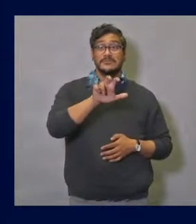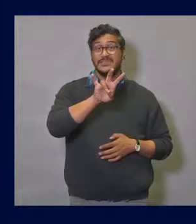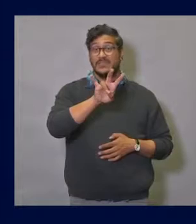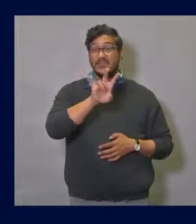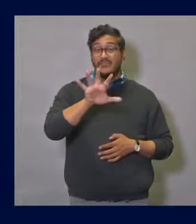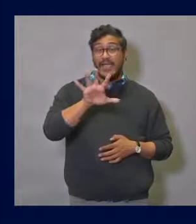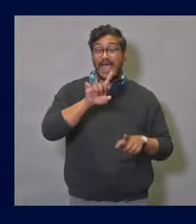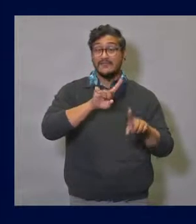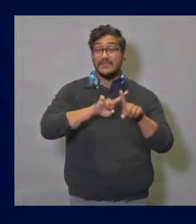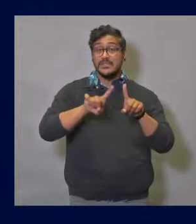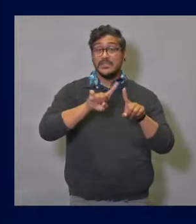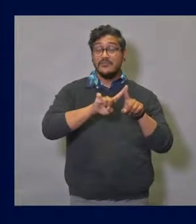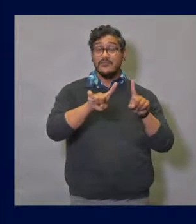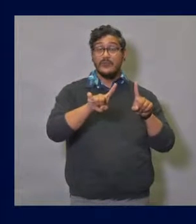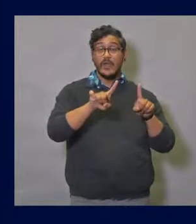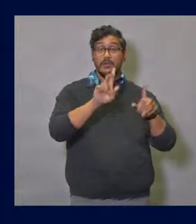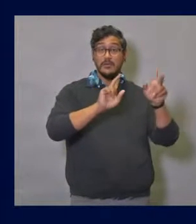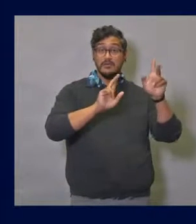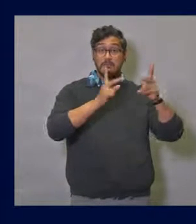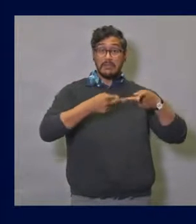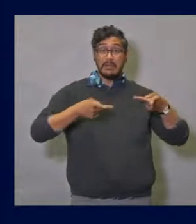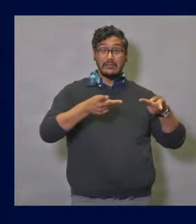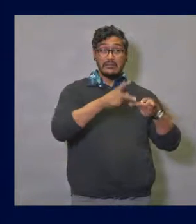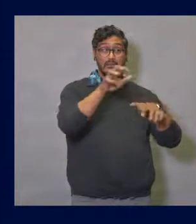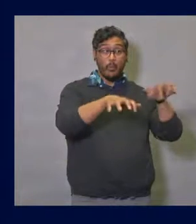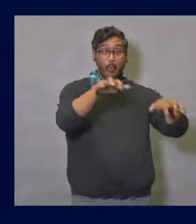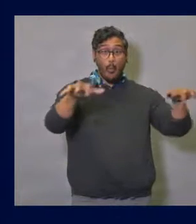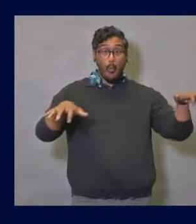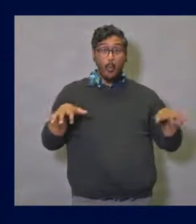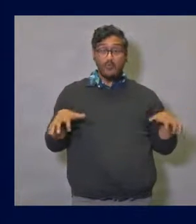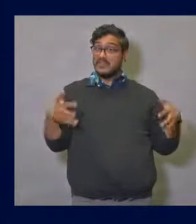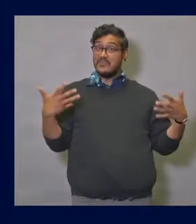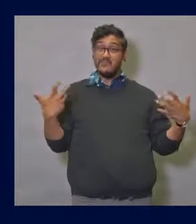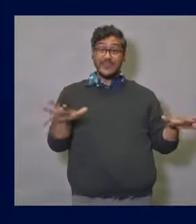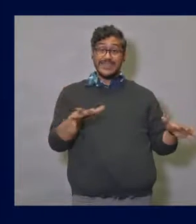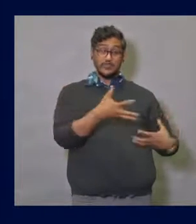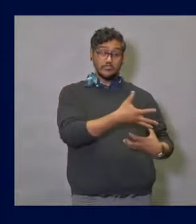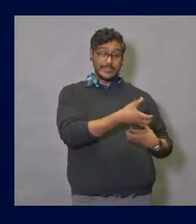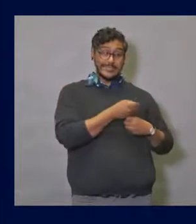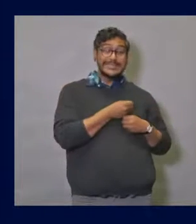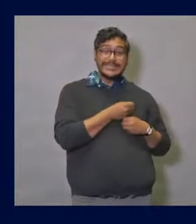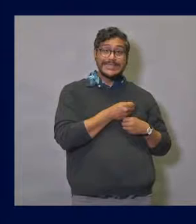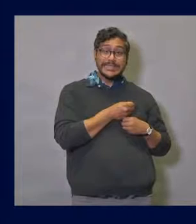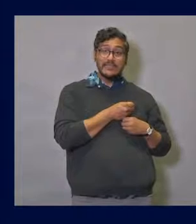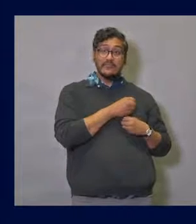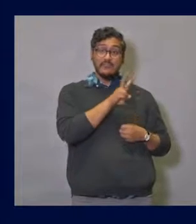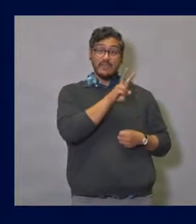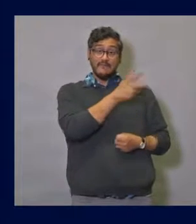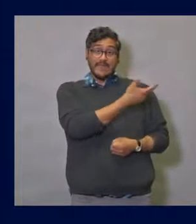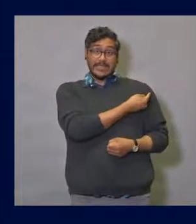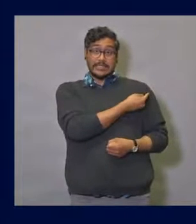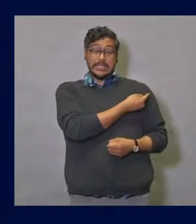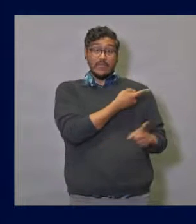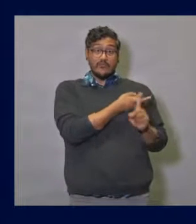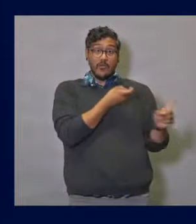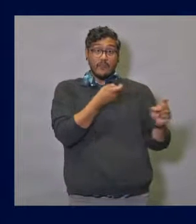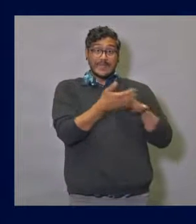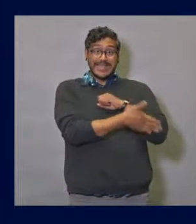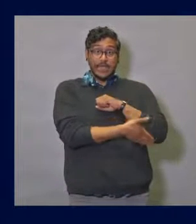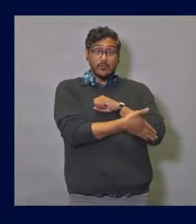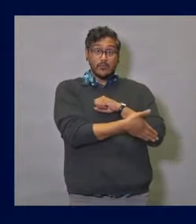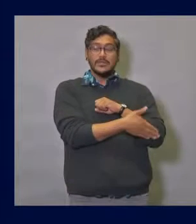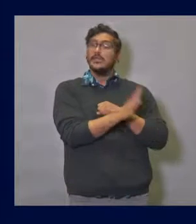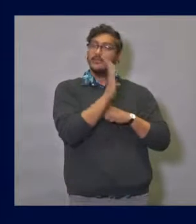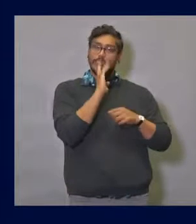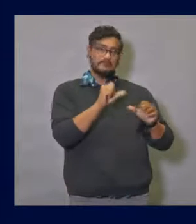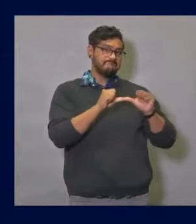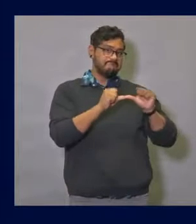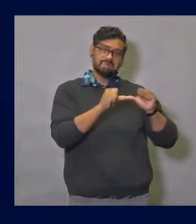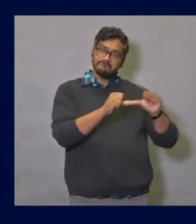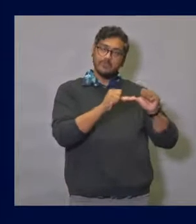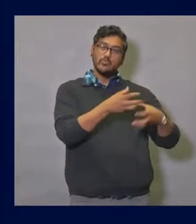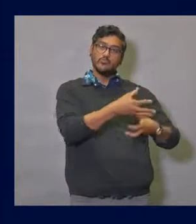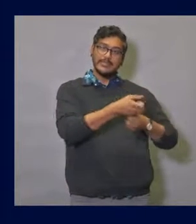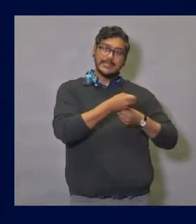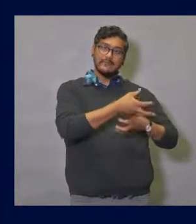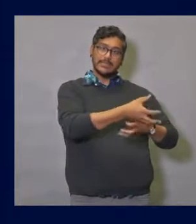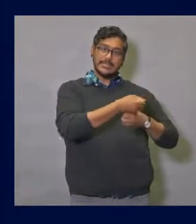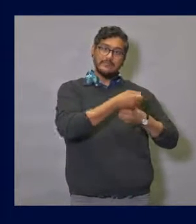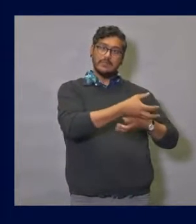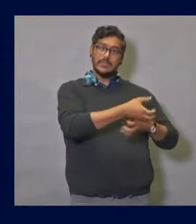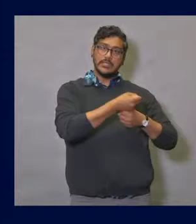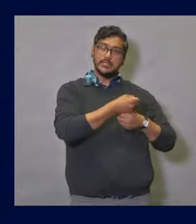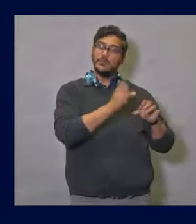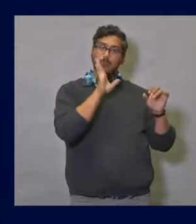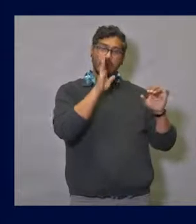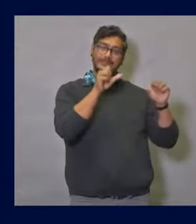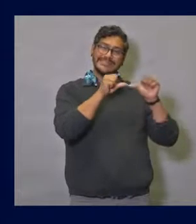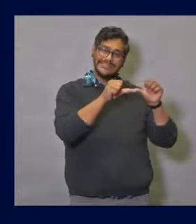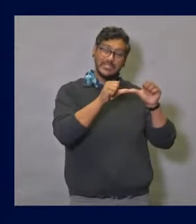LAS ASIGNACIONES Y